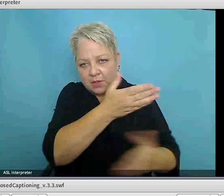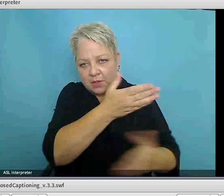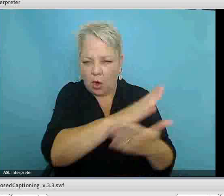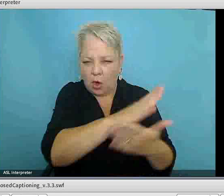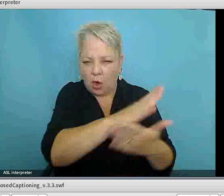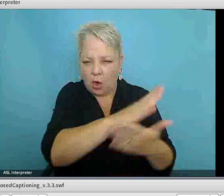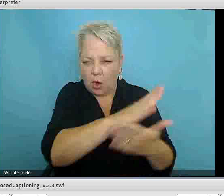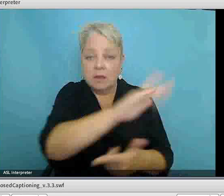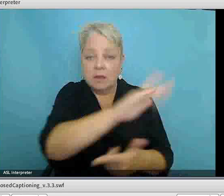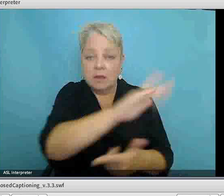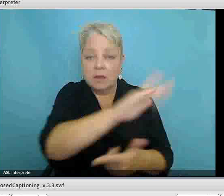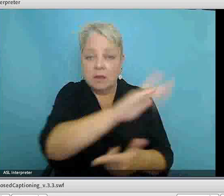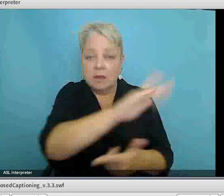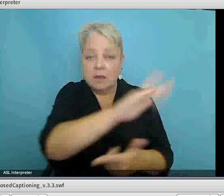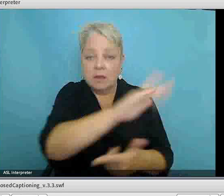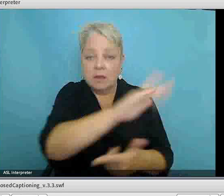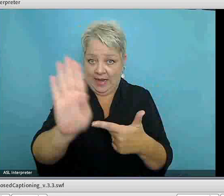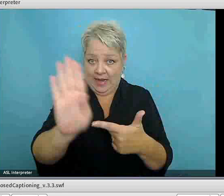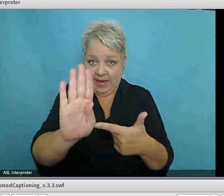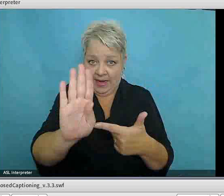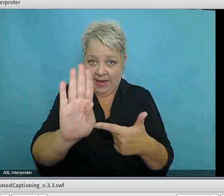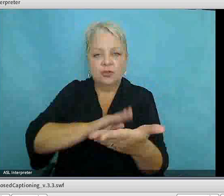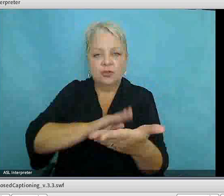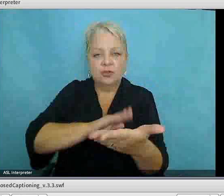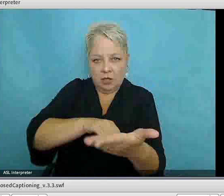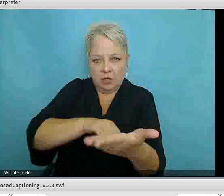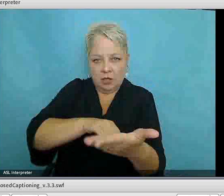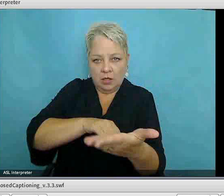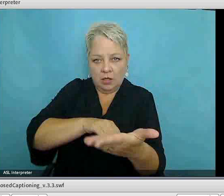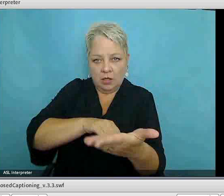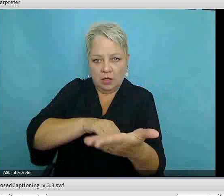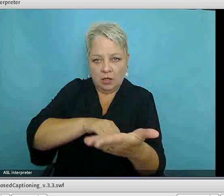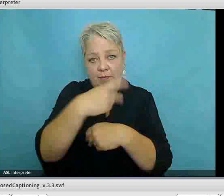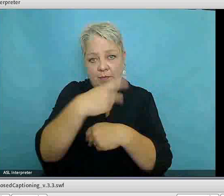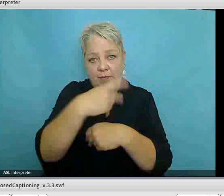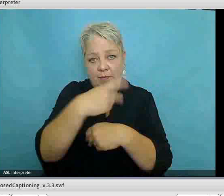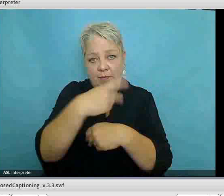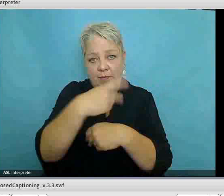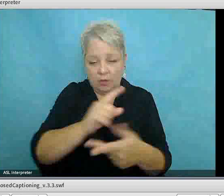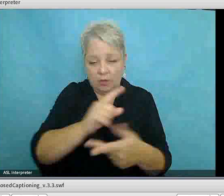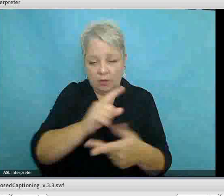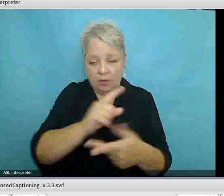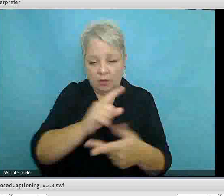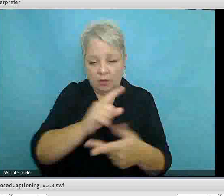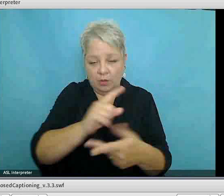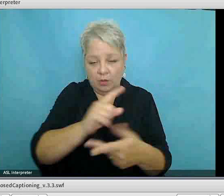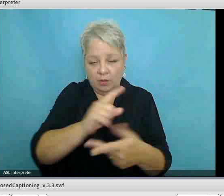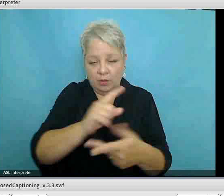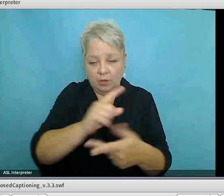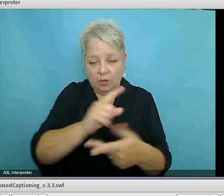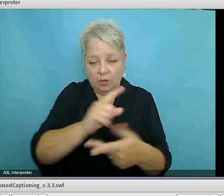care; and part D, prescriptions.